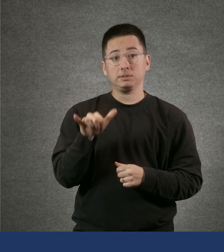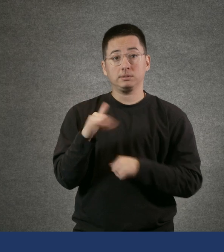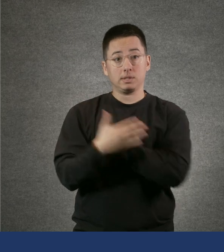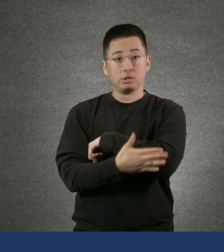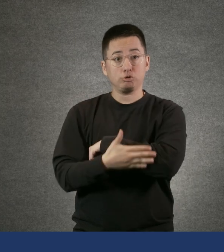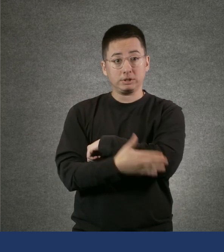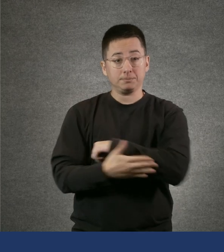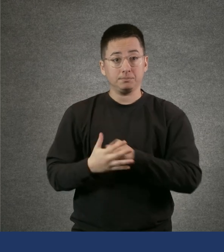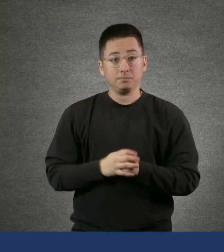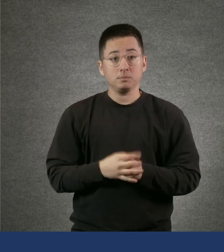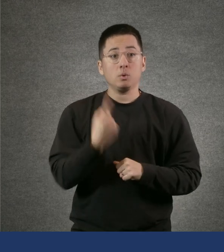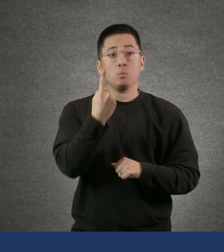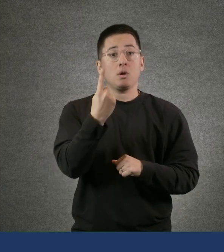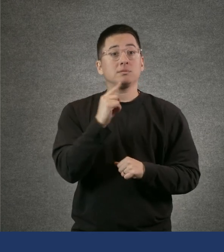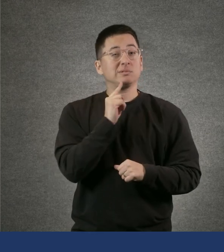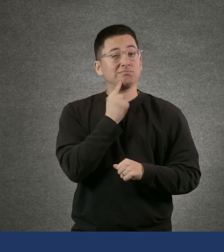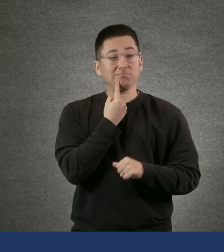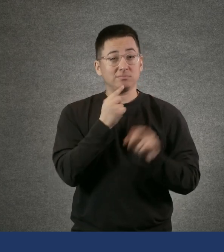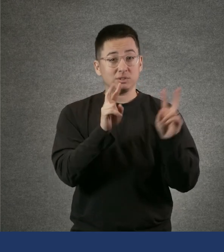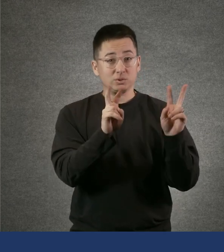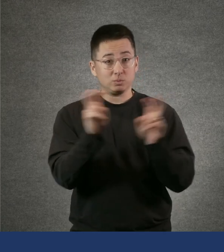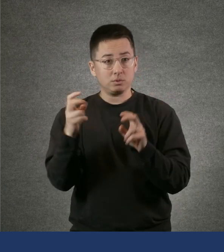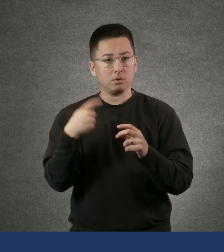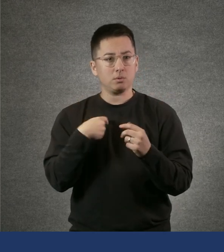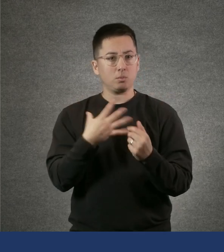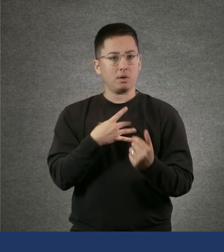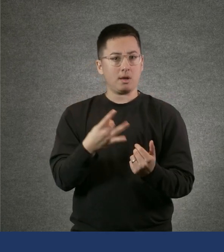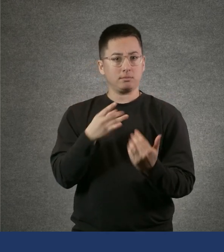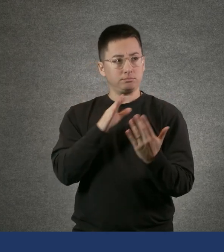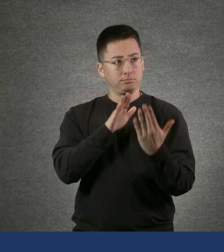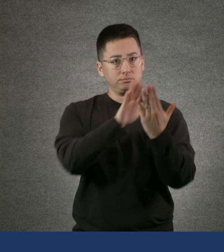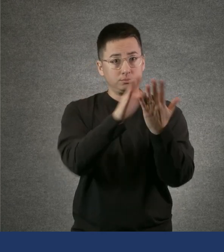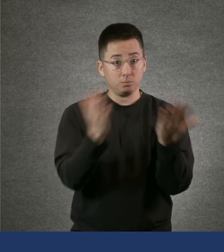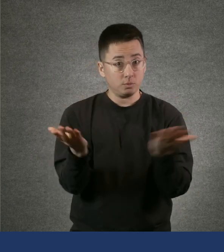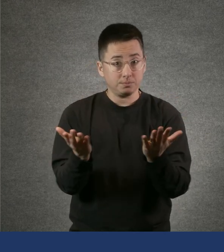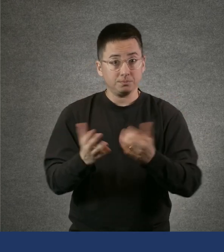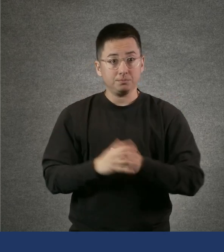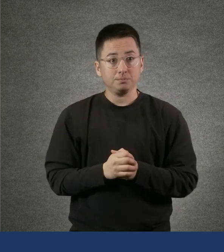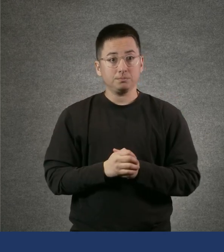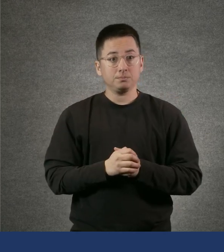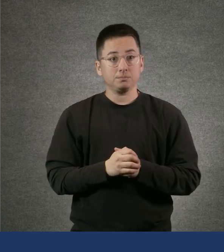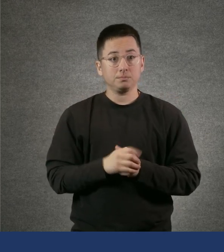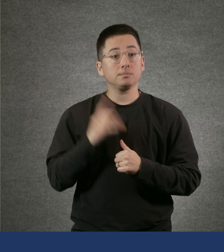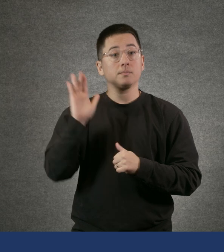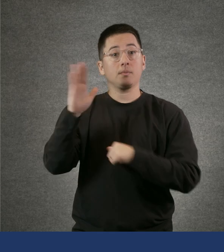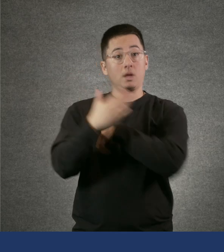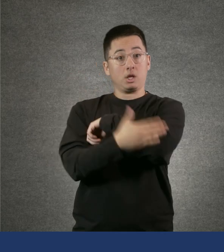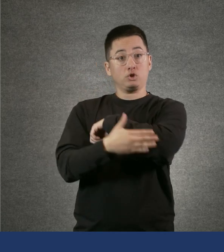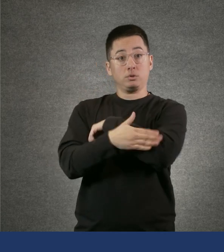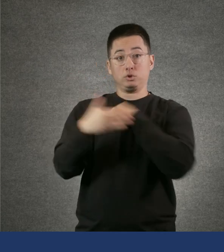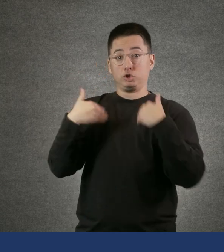I live in Ramsey County. One extreme issue that I would like to address